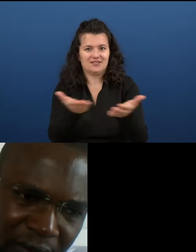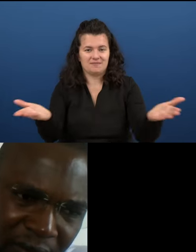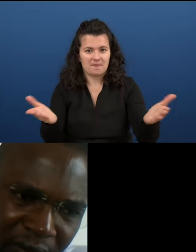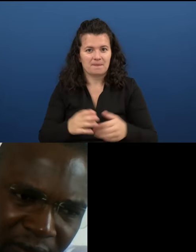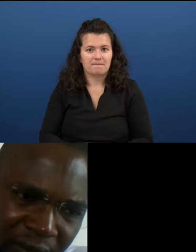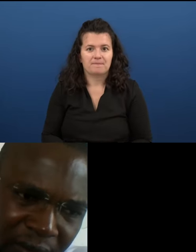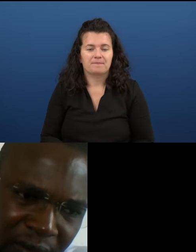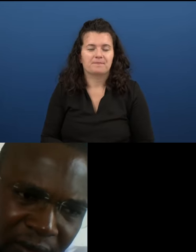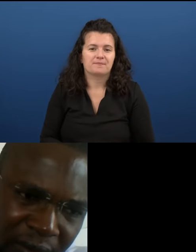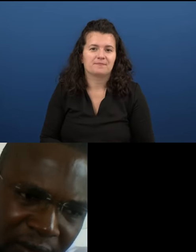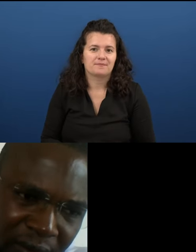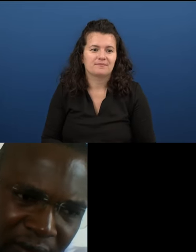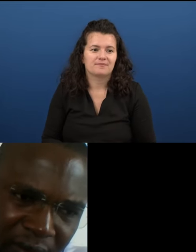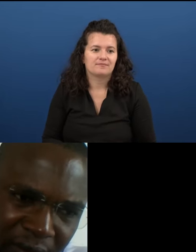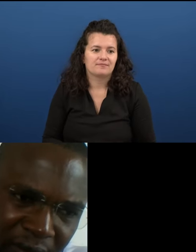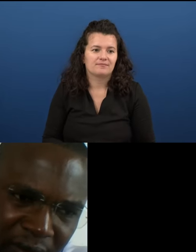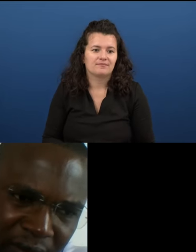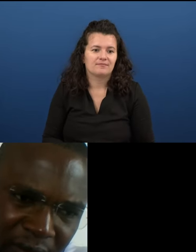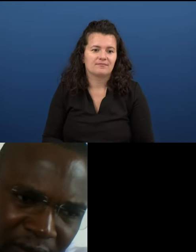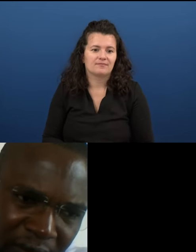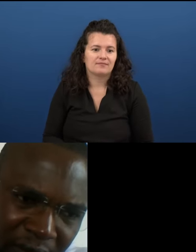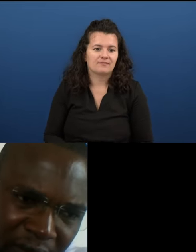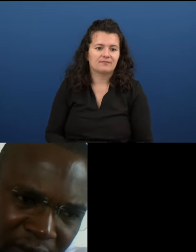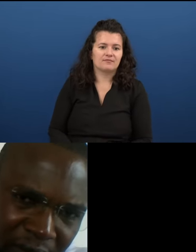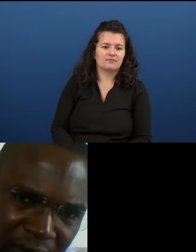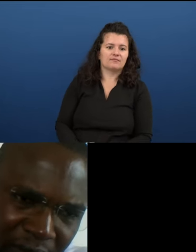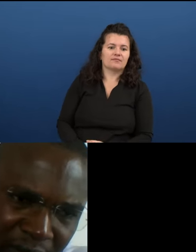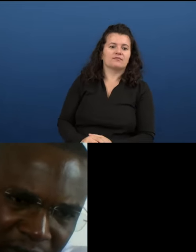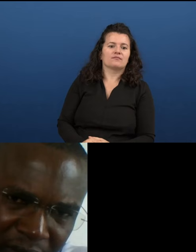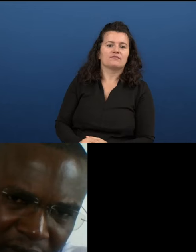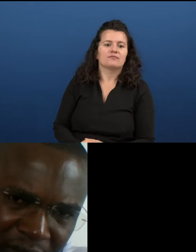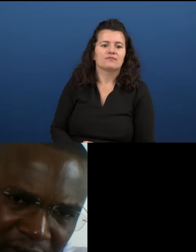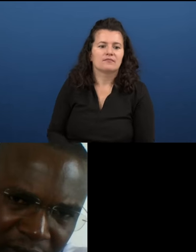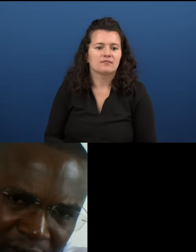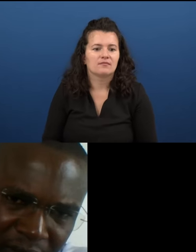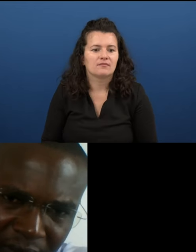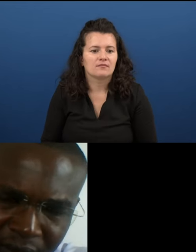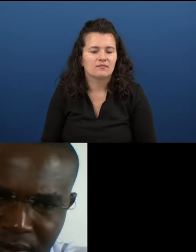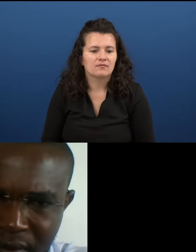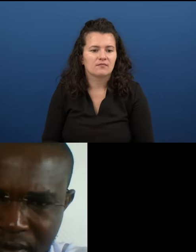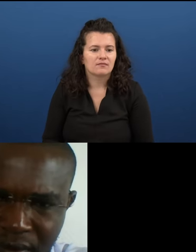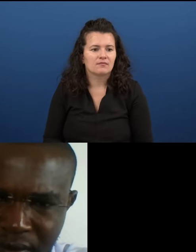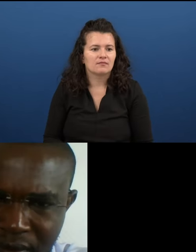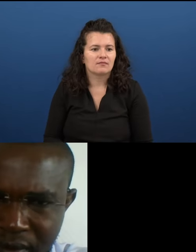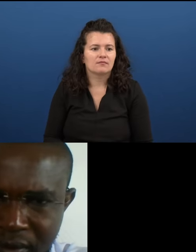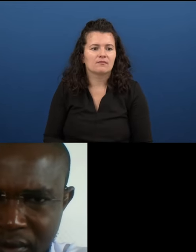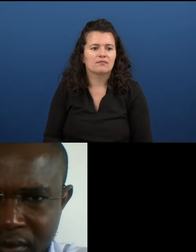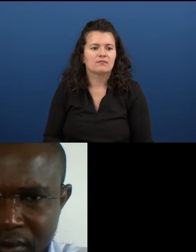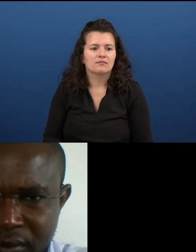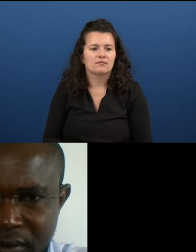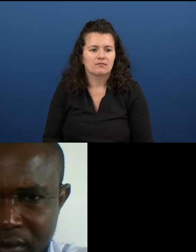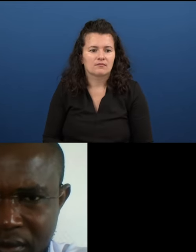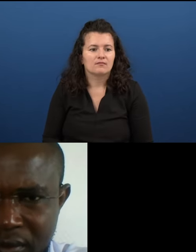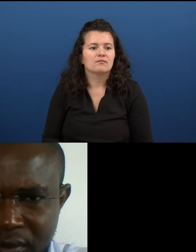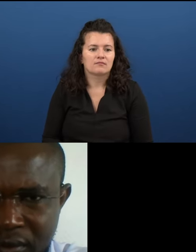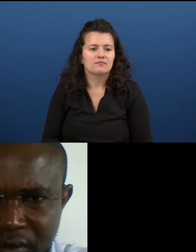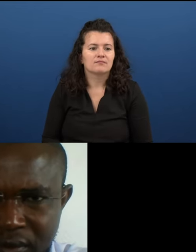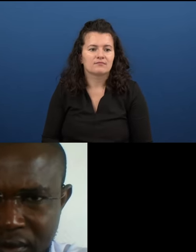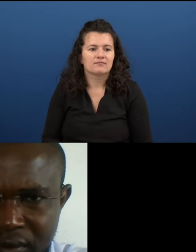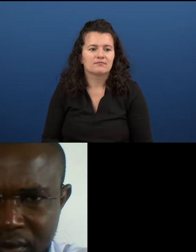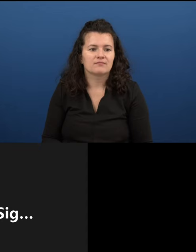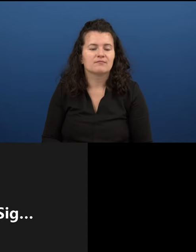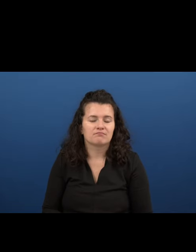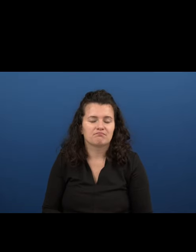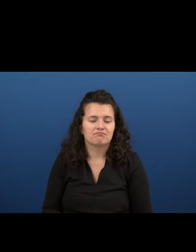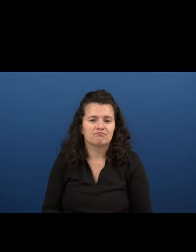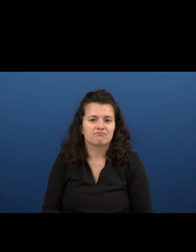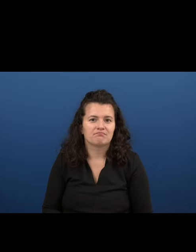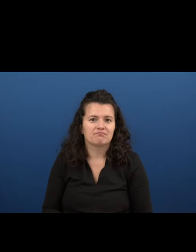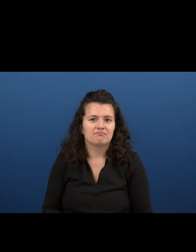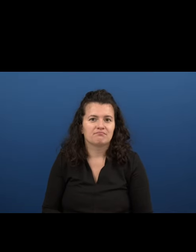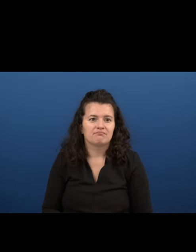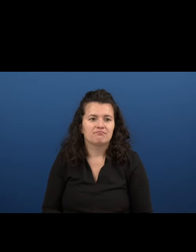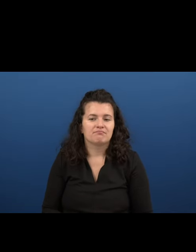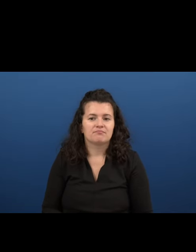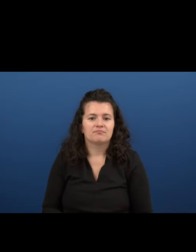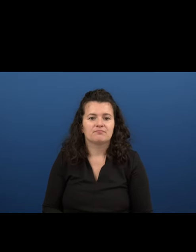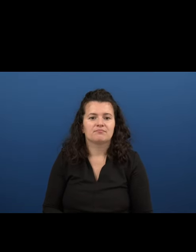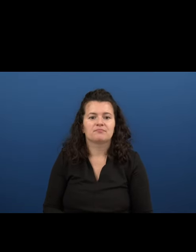11:24:41 Messy fn Mr. 11:24:50 Turner lap while I Mr. Cooley, put